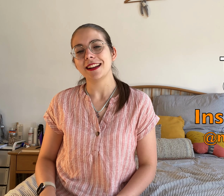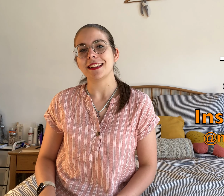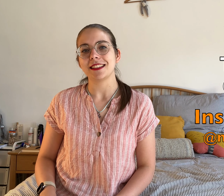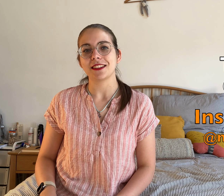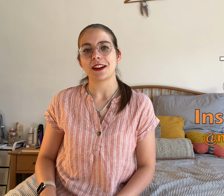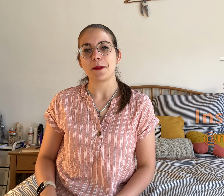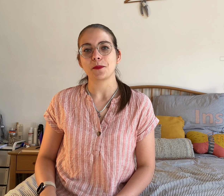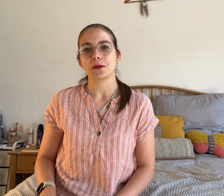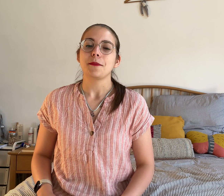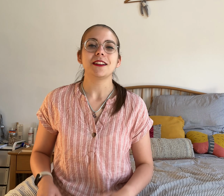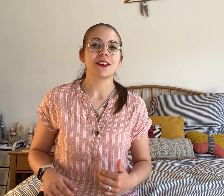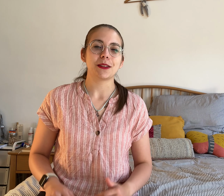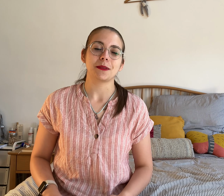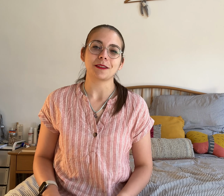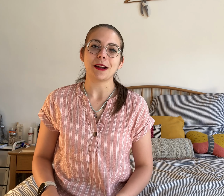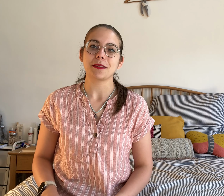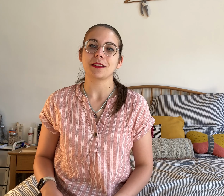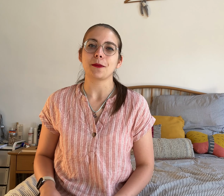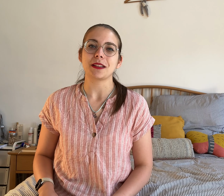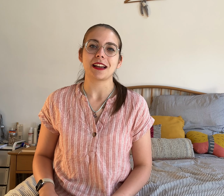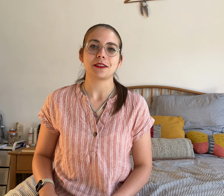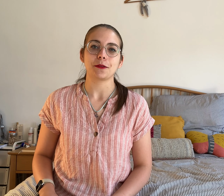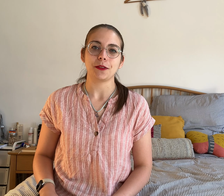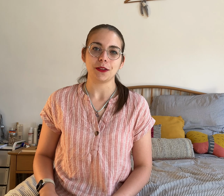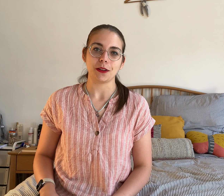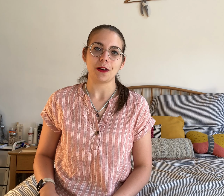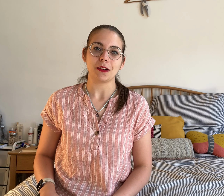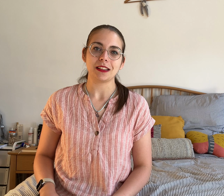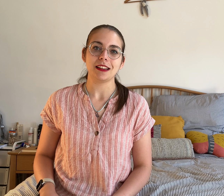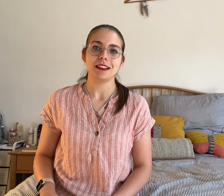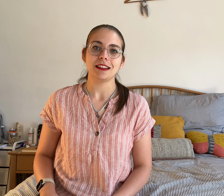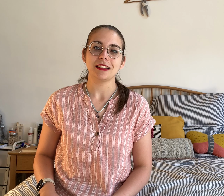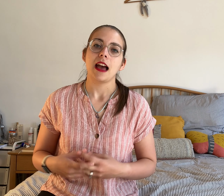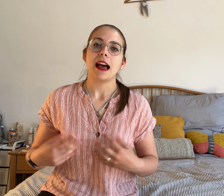Instagram (@mokitoki99). Make sure you subscribe, so you don't miss out on future content! And